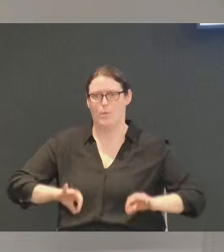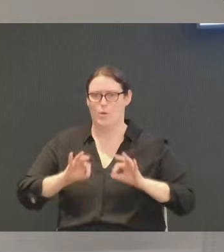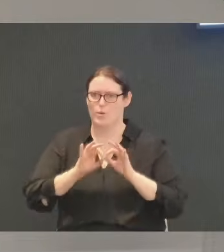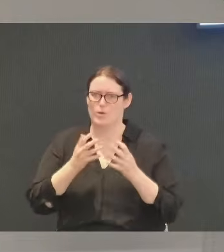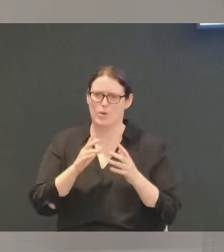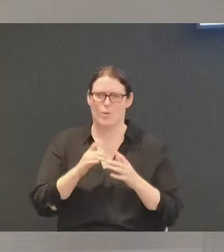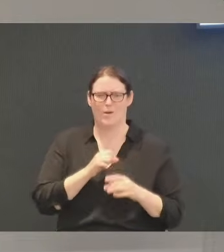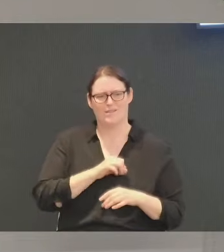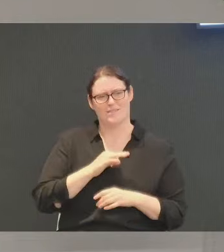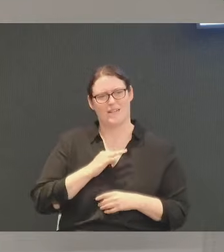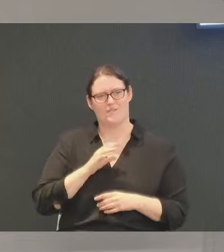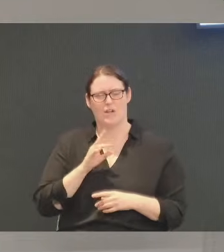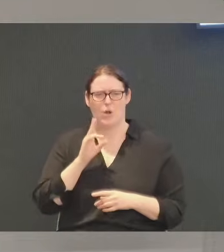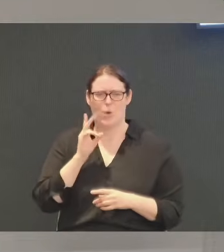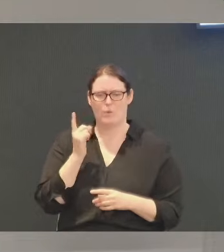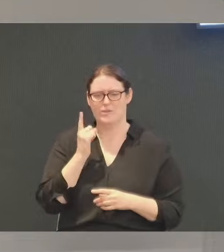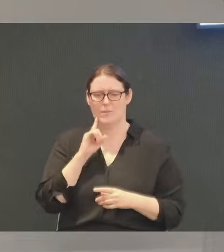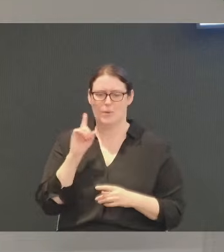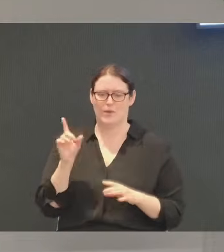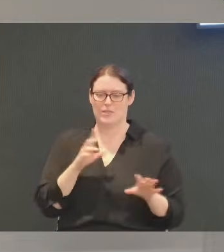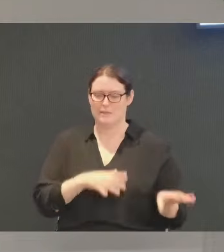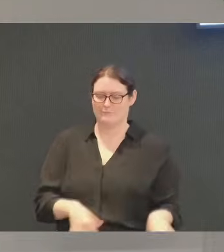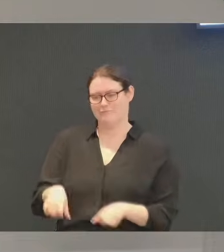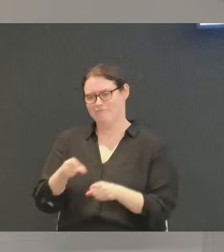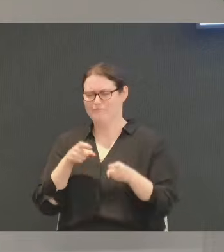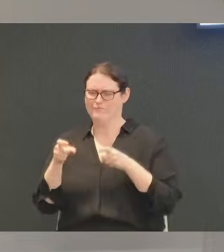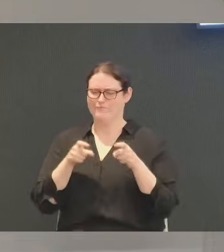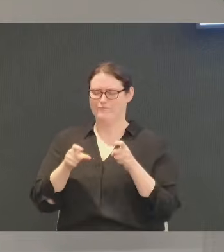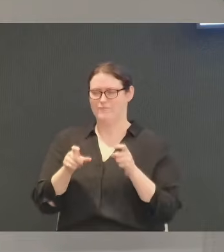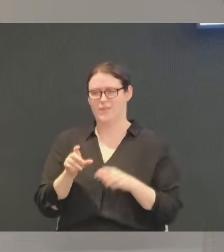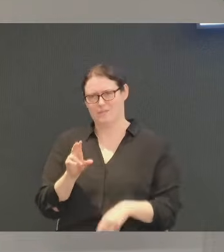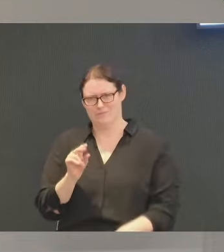that people are going to come in and just change everything. And I don't think he will do that. I